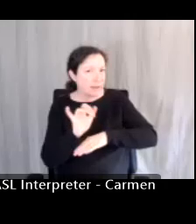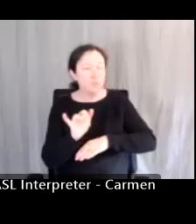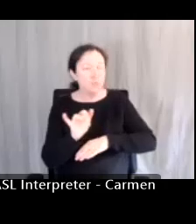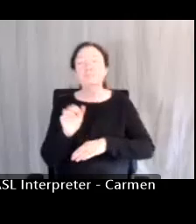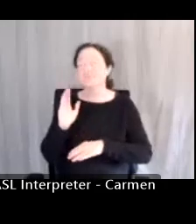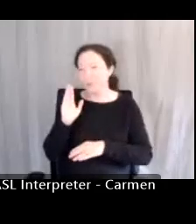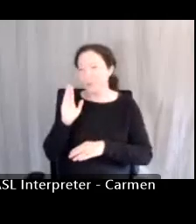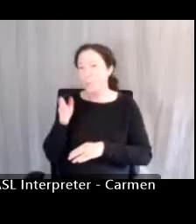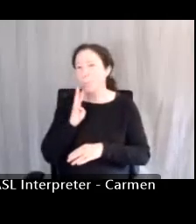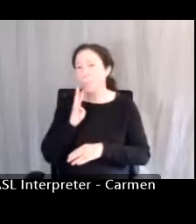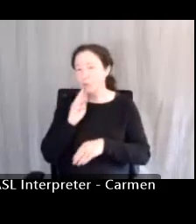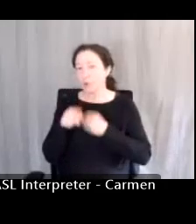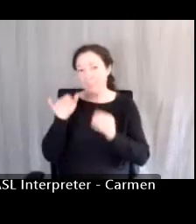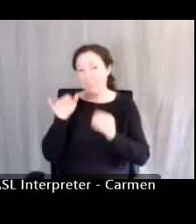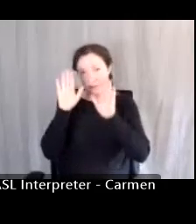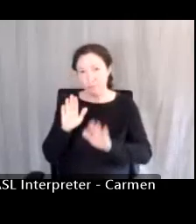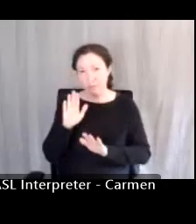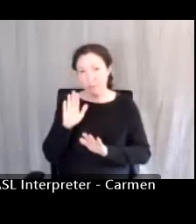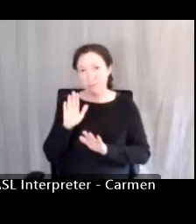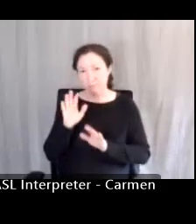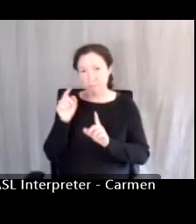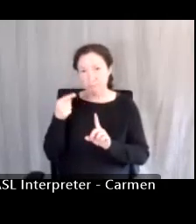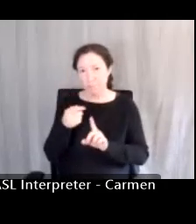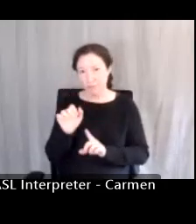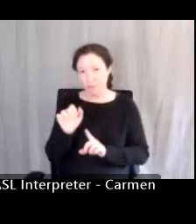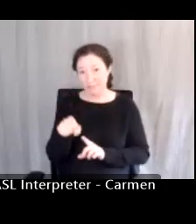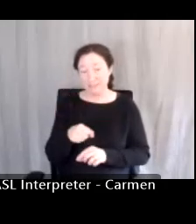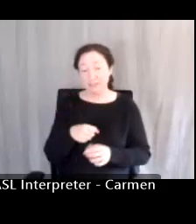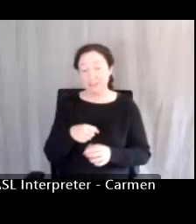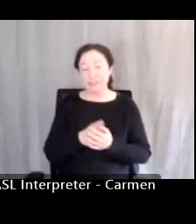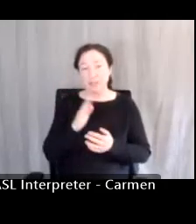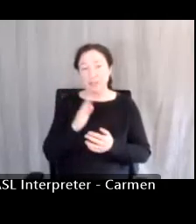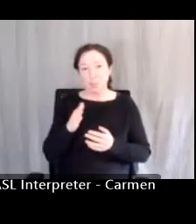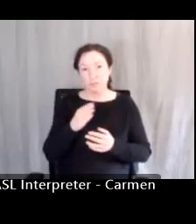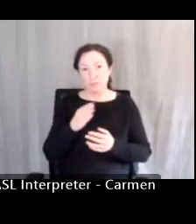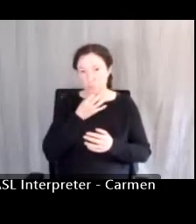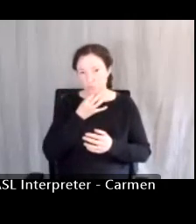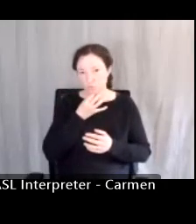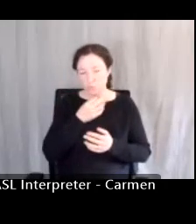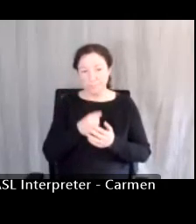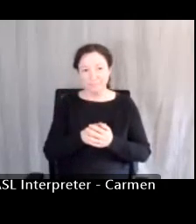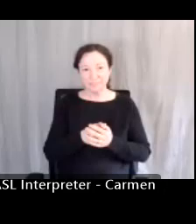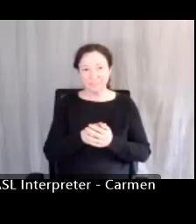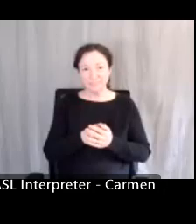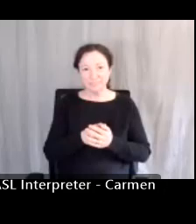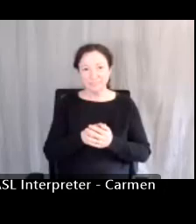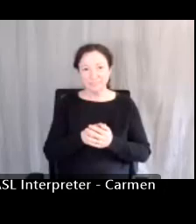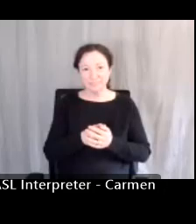The, it's a great, we're moving right into that so perfect ultra process. Yeah, but I can, you know, this is what happens.